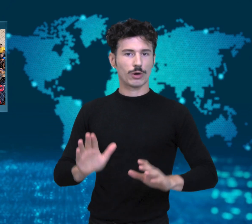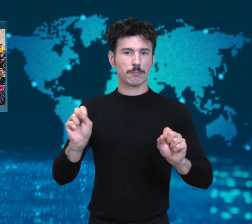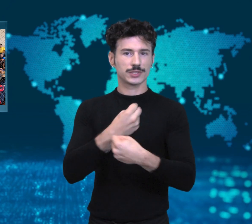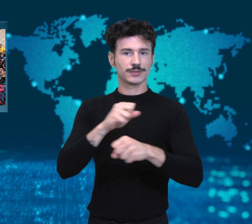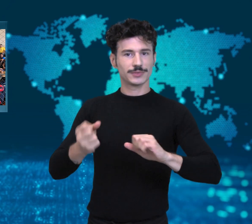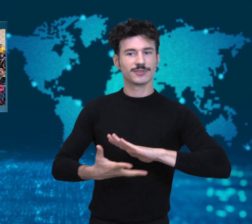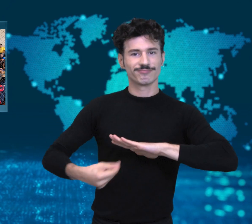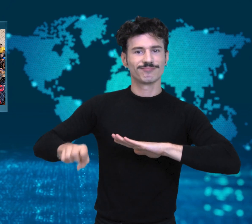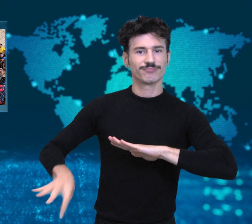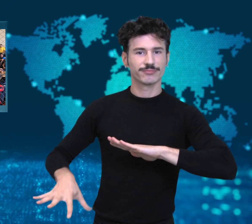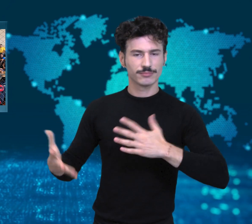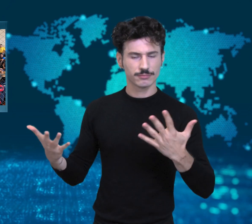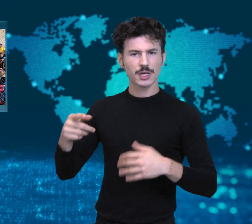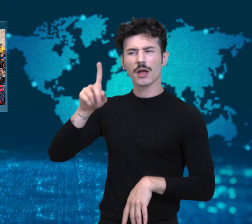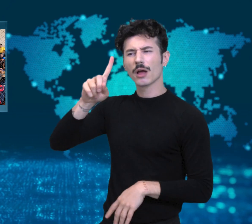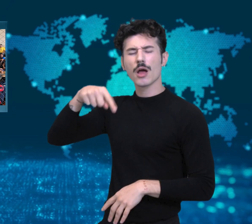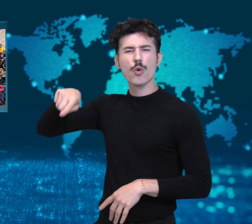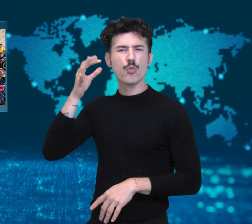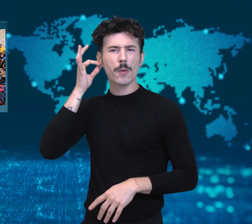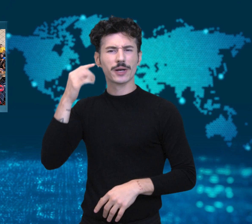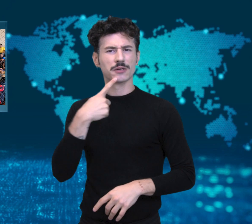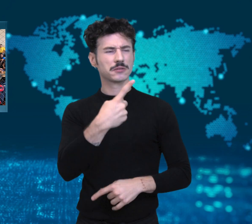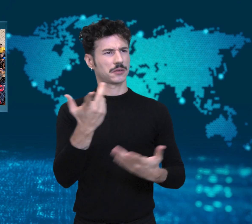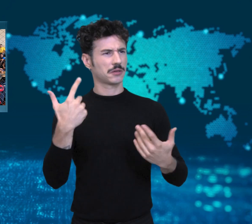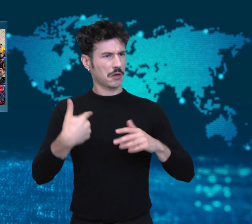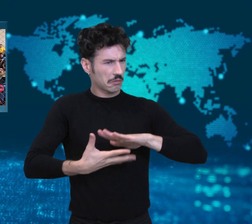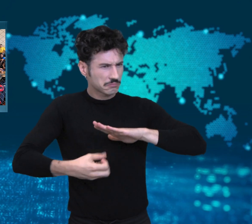a surgical removal of the uterus.